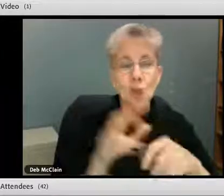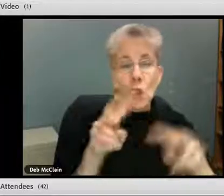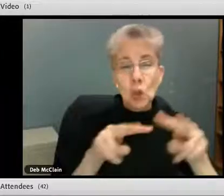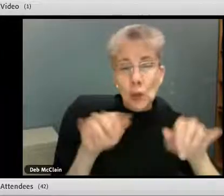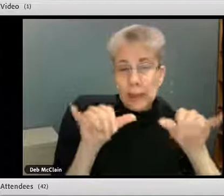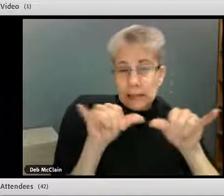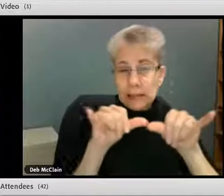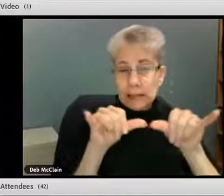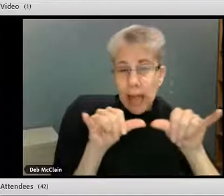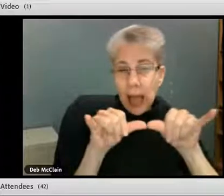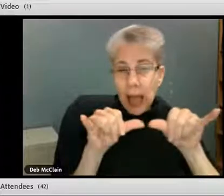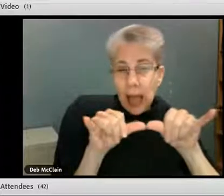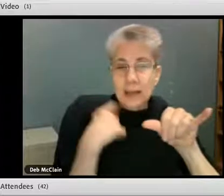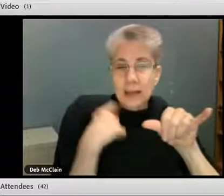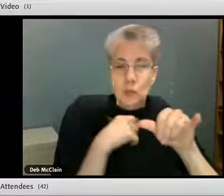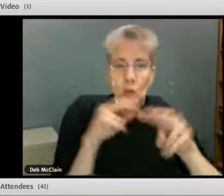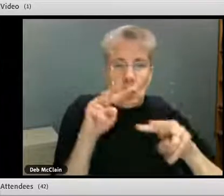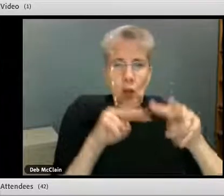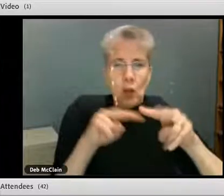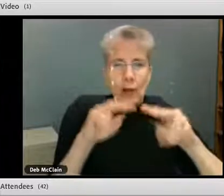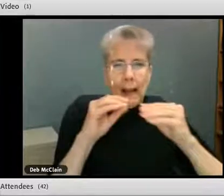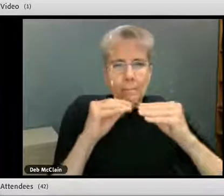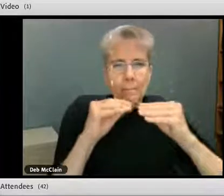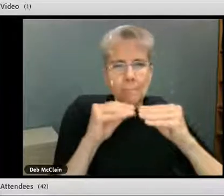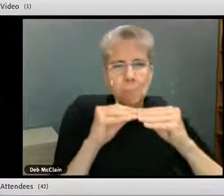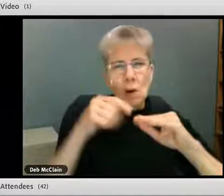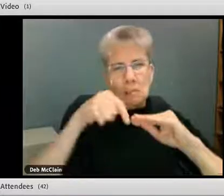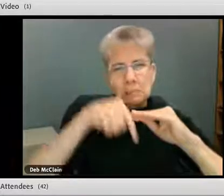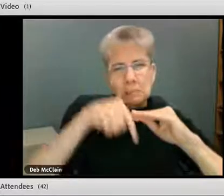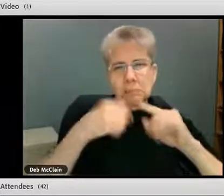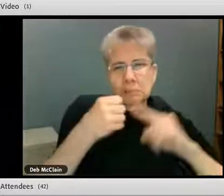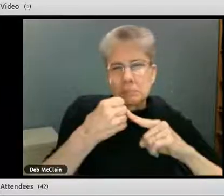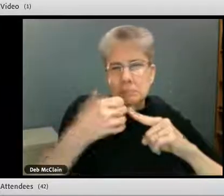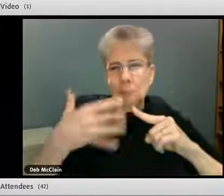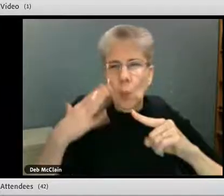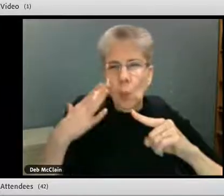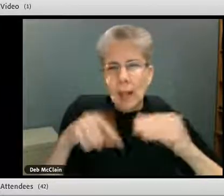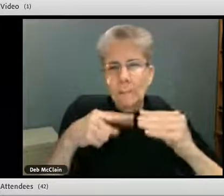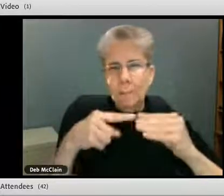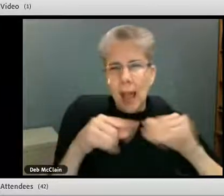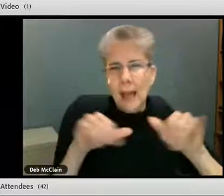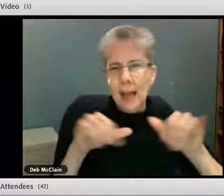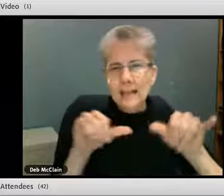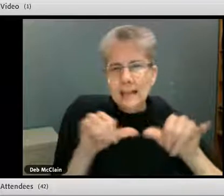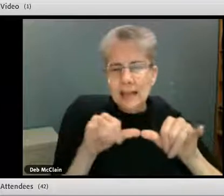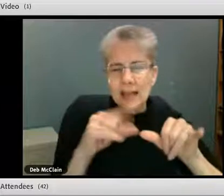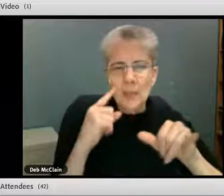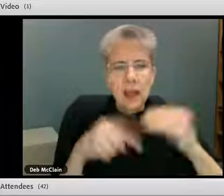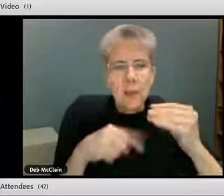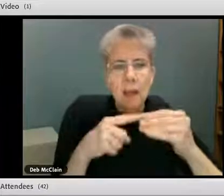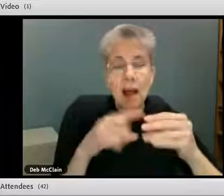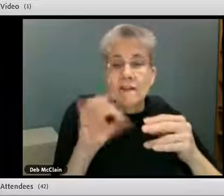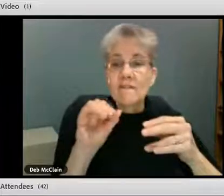we'll get a little more into size later, as well. Think about your format. You'll look at images, and they'll say they're 200